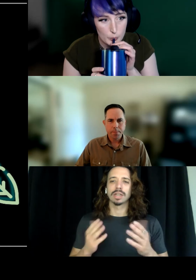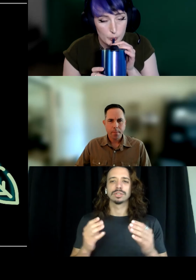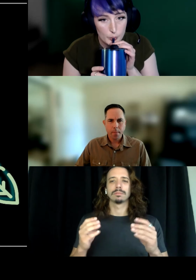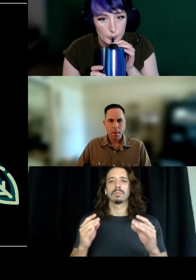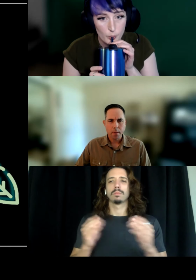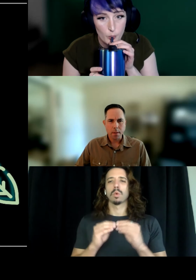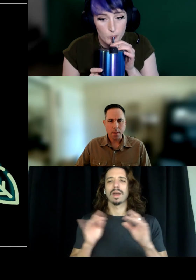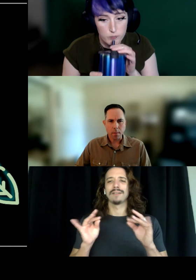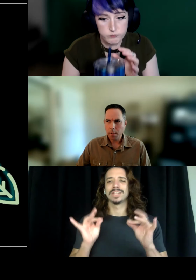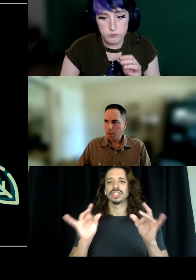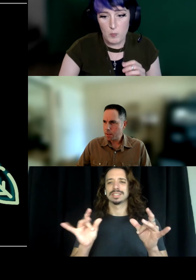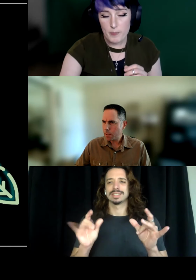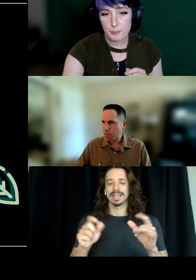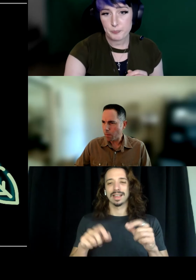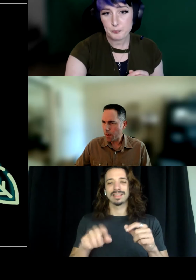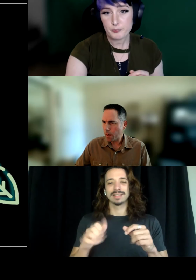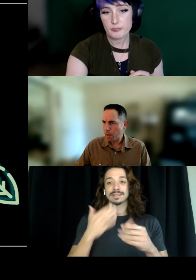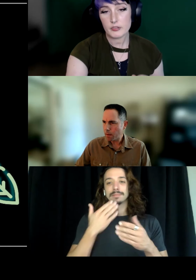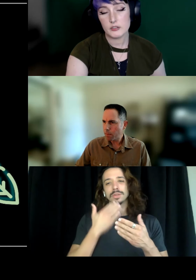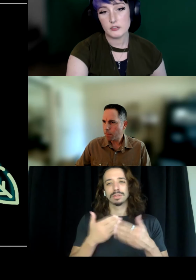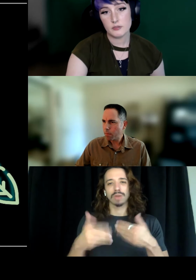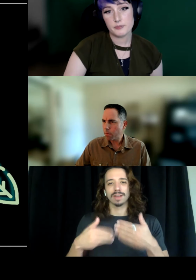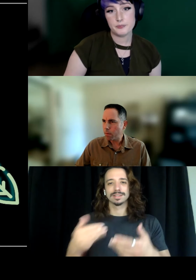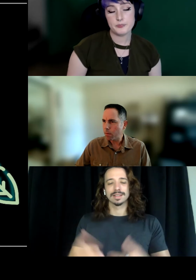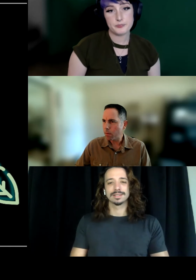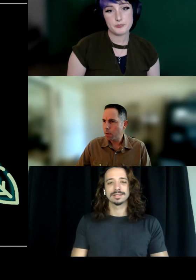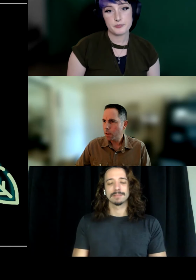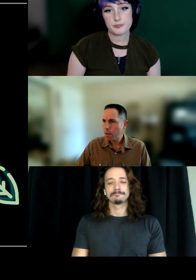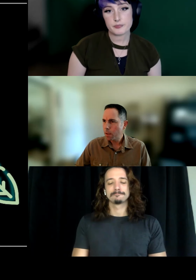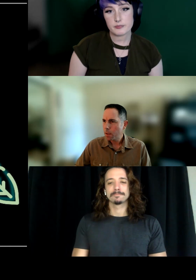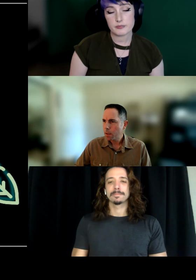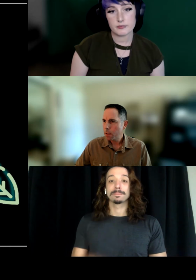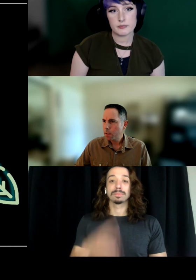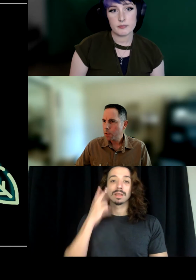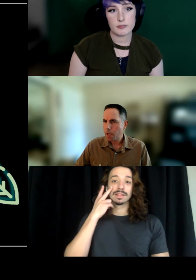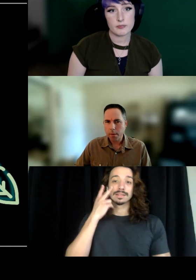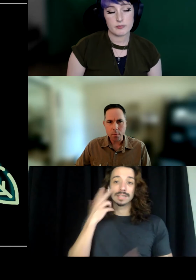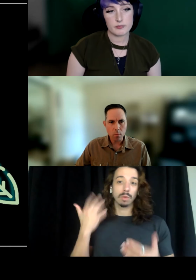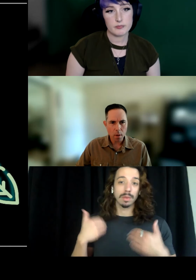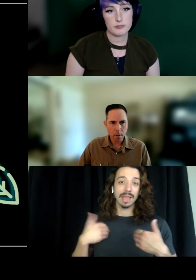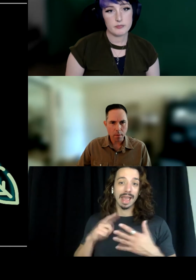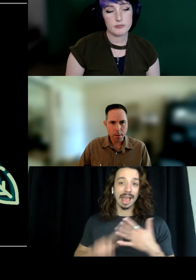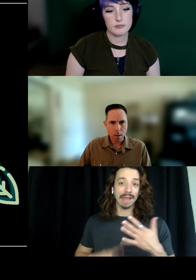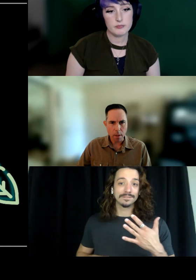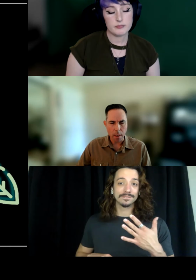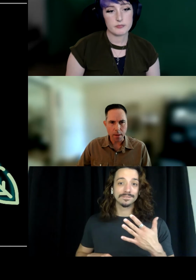[Rob]: Let's see, I'm looking to see what we have in chat, there's one other that's come in,